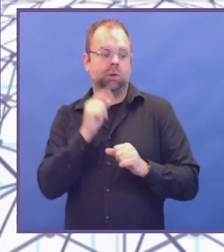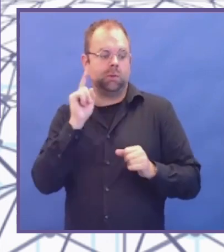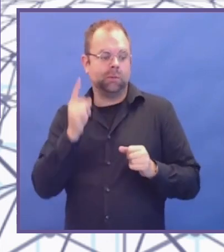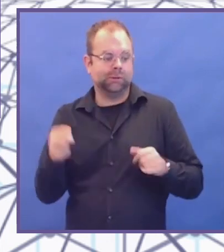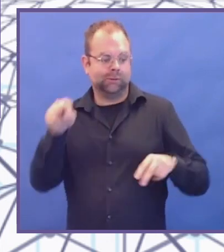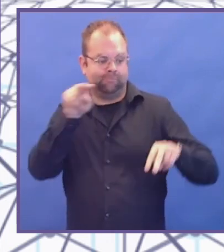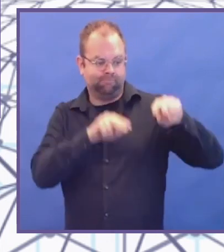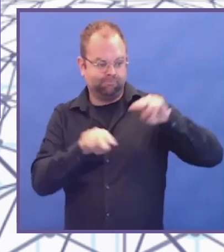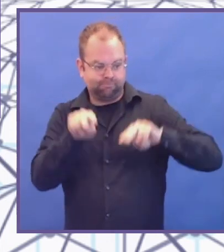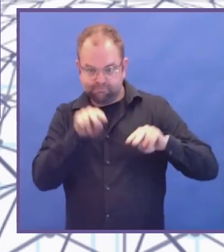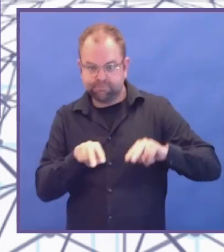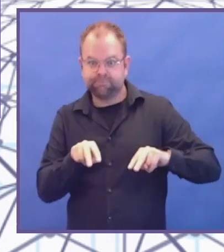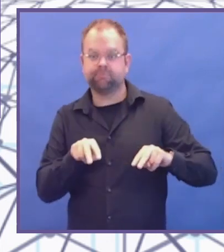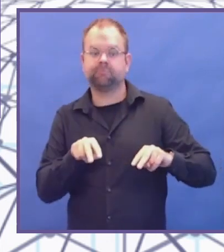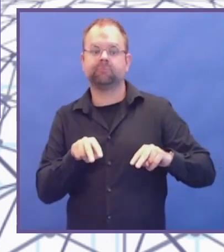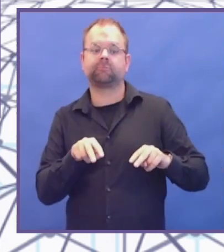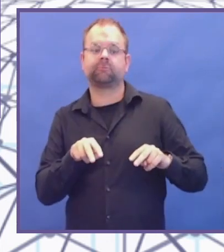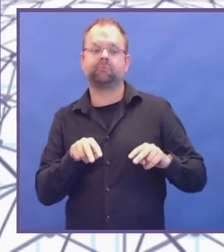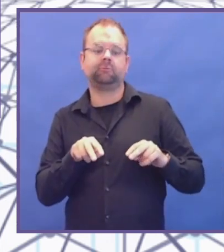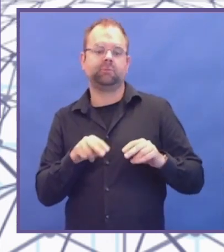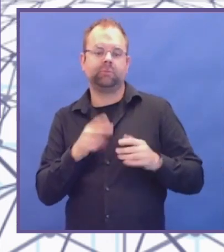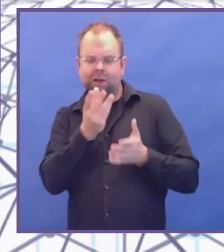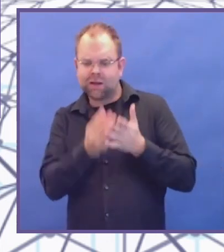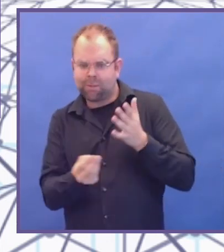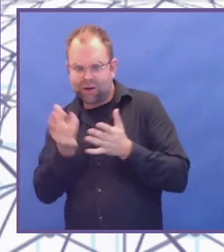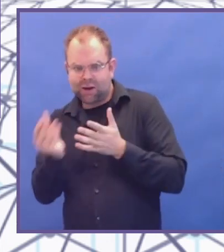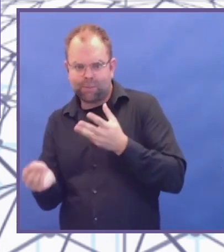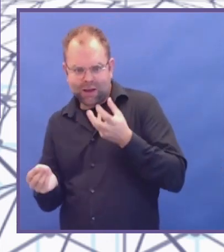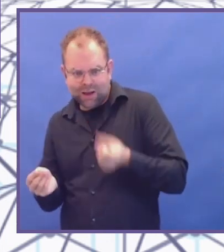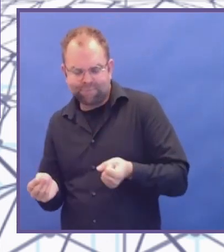because how we design data collection and analyses need to complement the changing